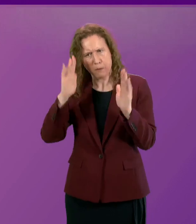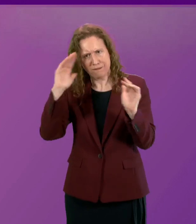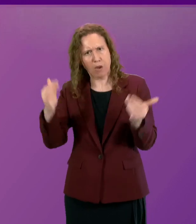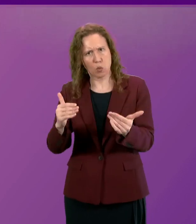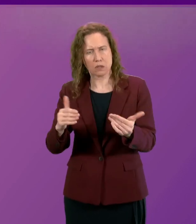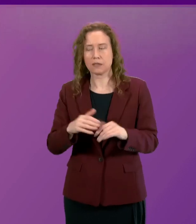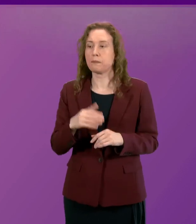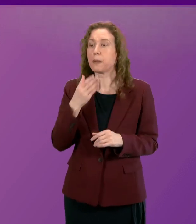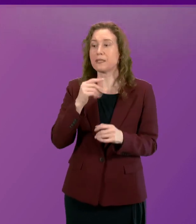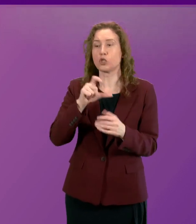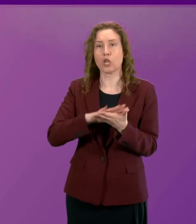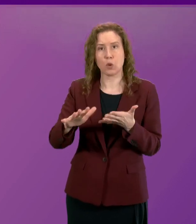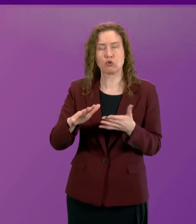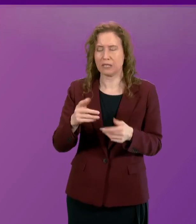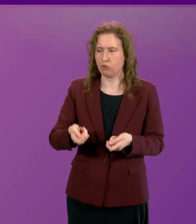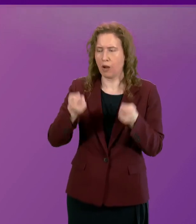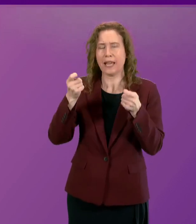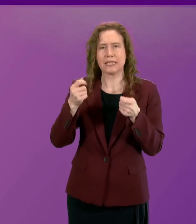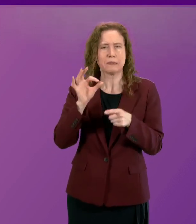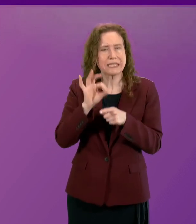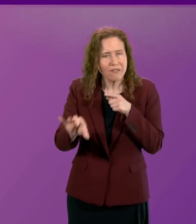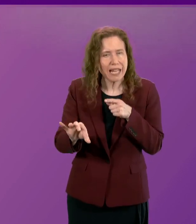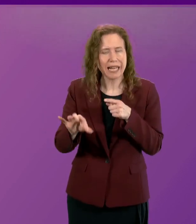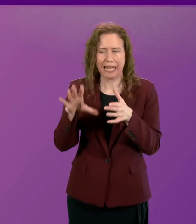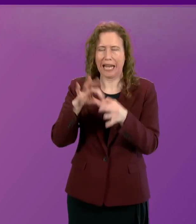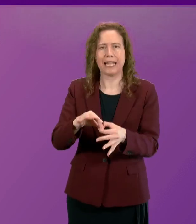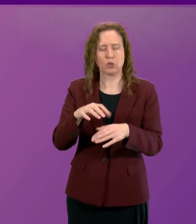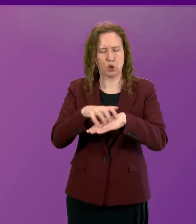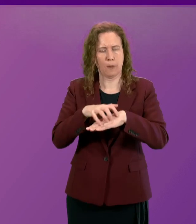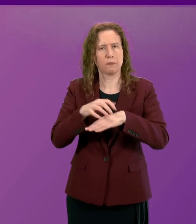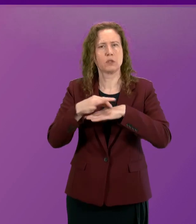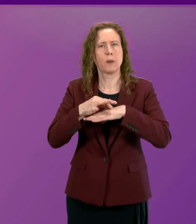Mr Choudhury specifically raises the issue of dermatology services.